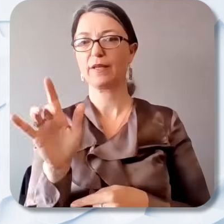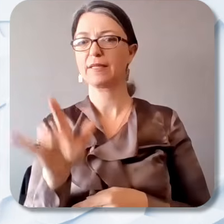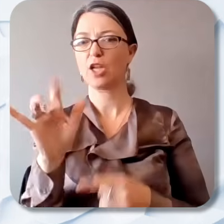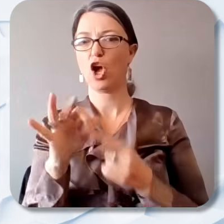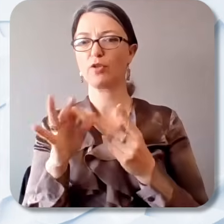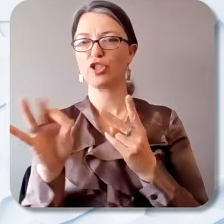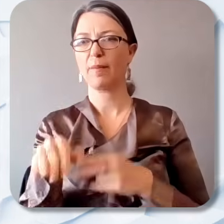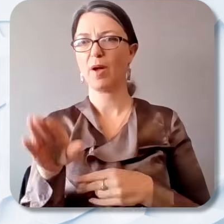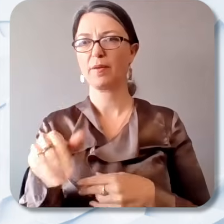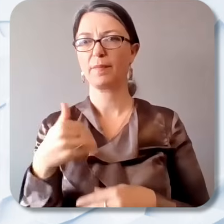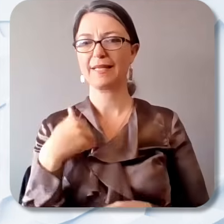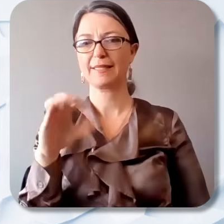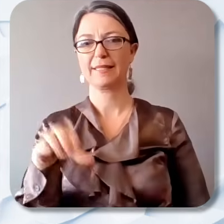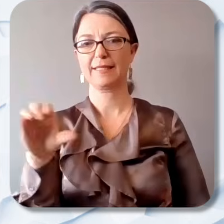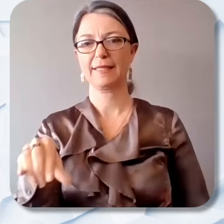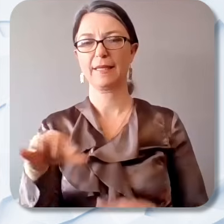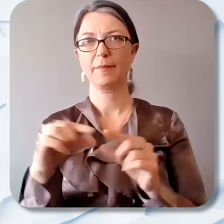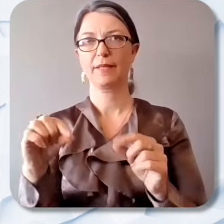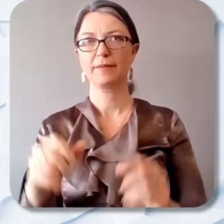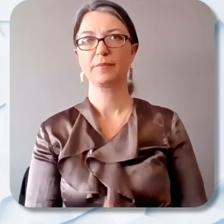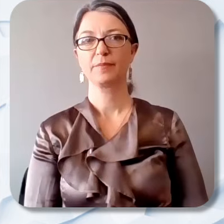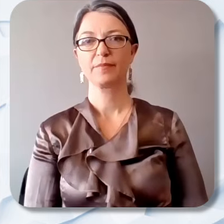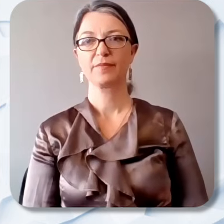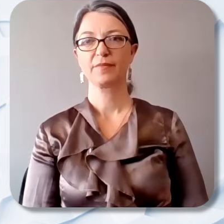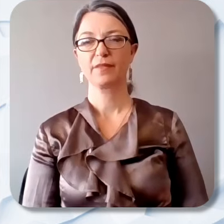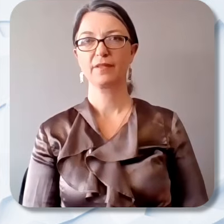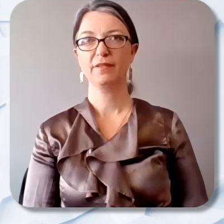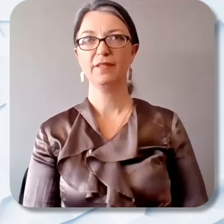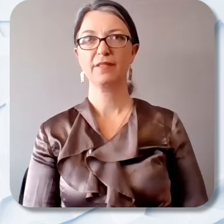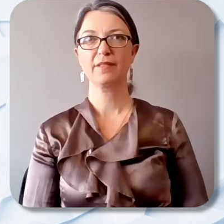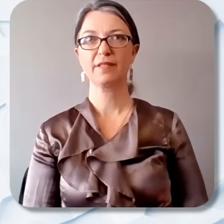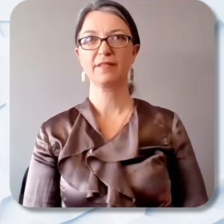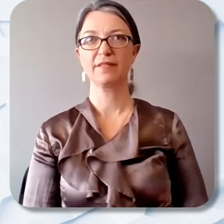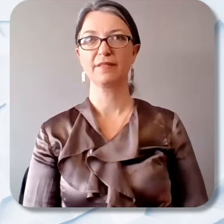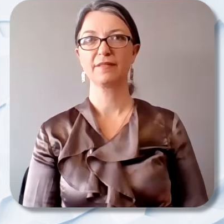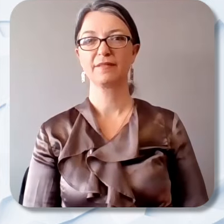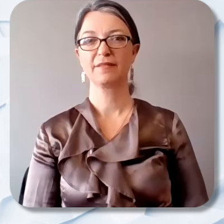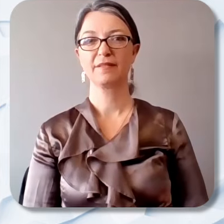There's a button that says close captioning. and we're getting some questions about whether